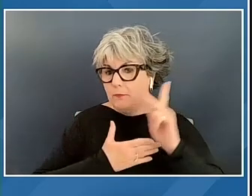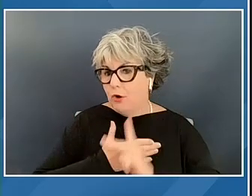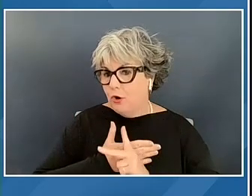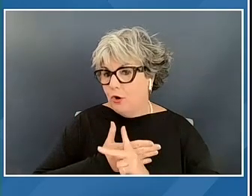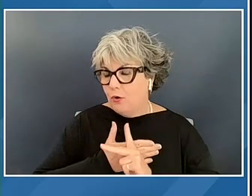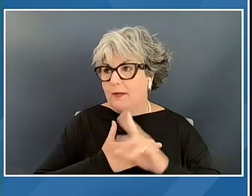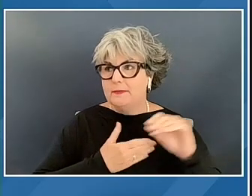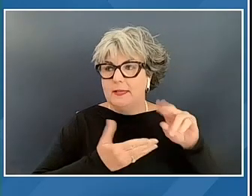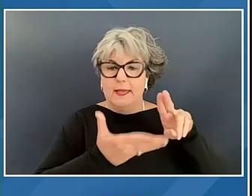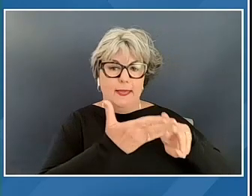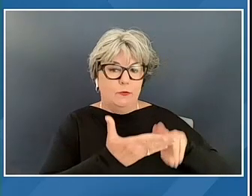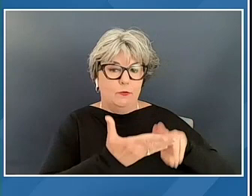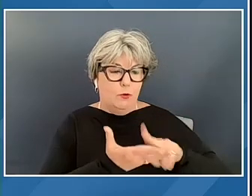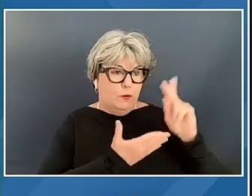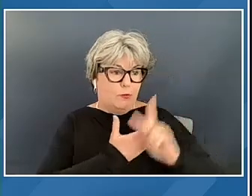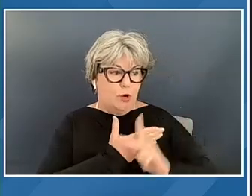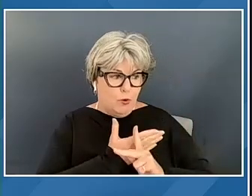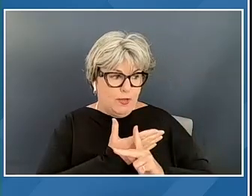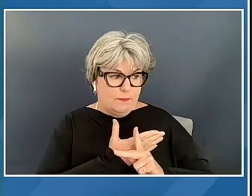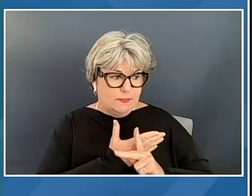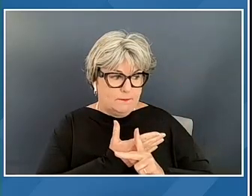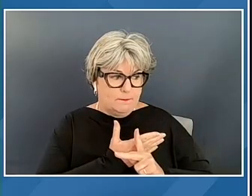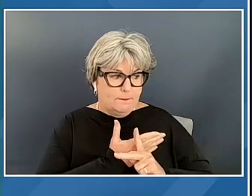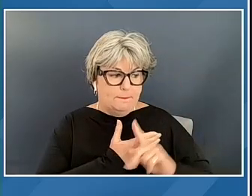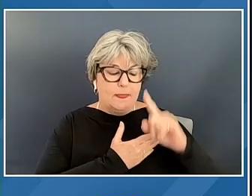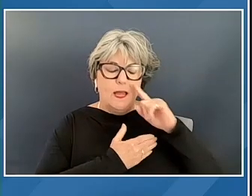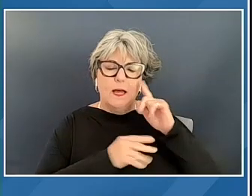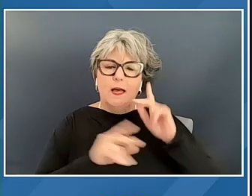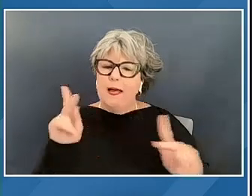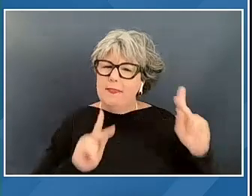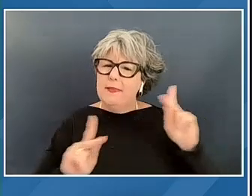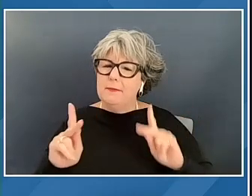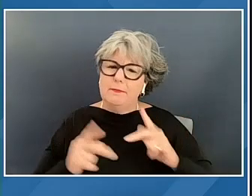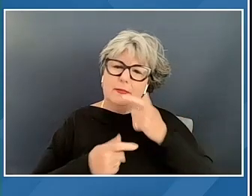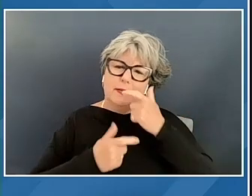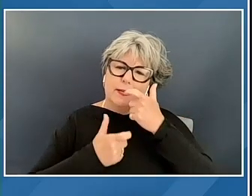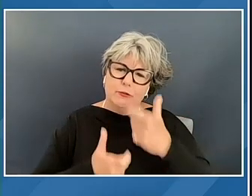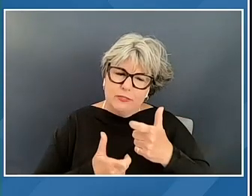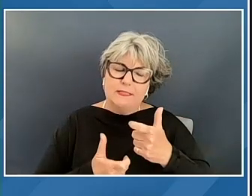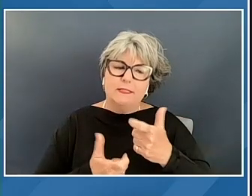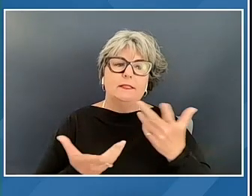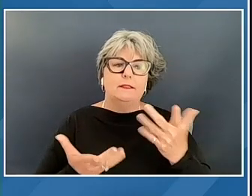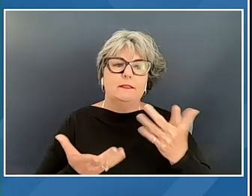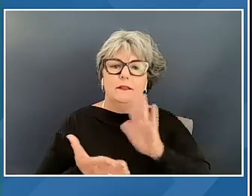I think making sure that the folks who were interested in seeing their debt canceled, or believed that their debt was